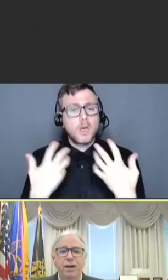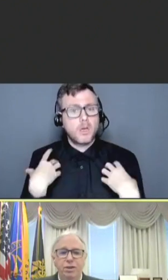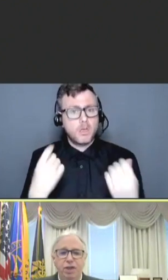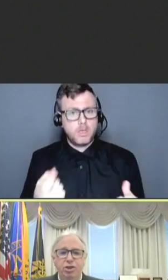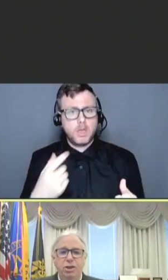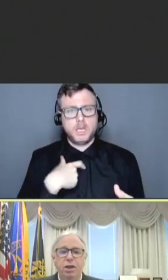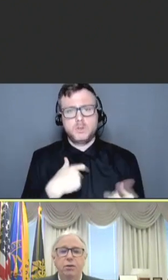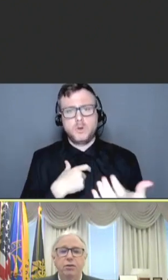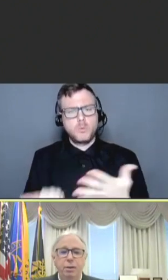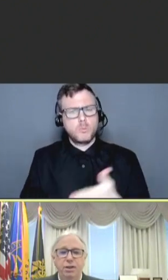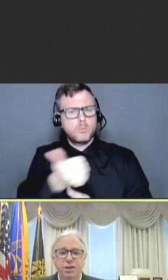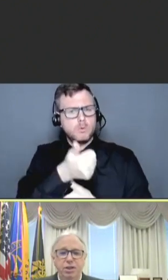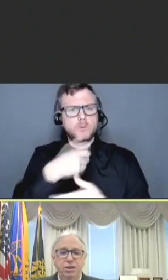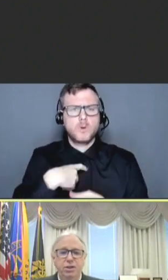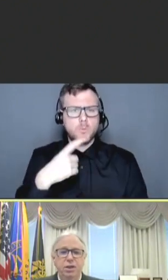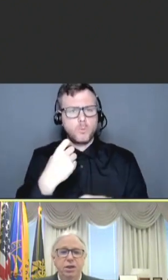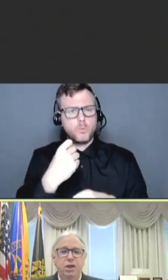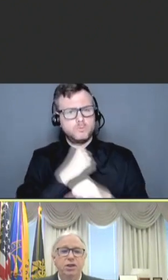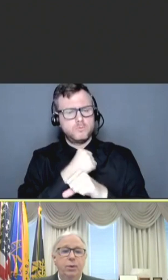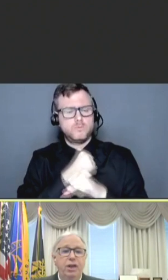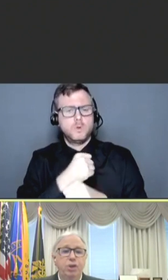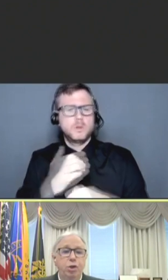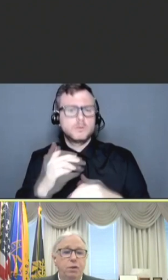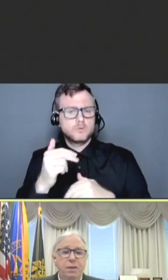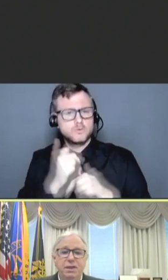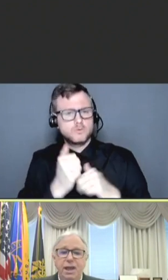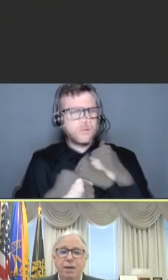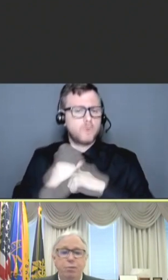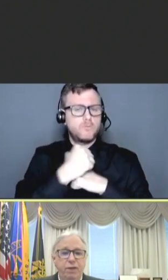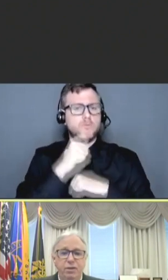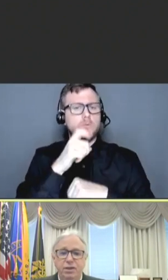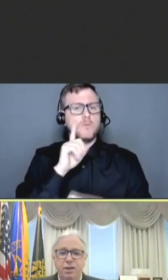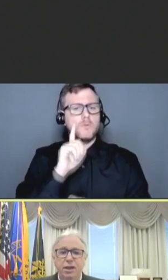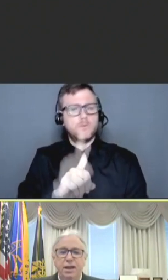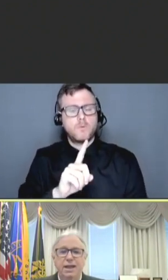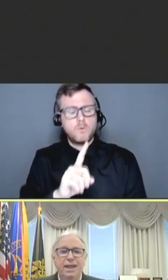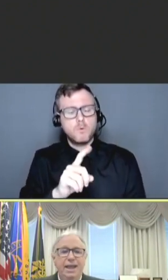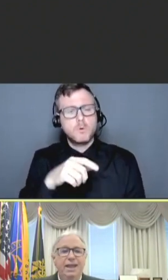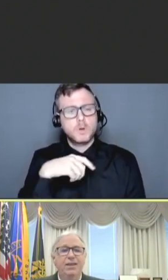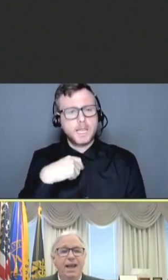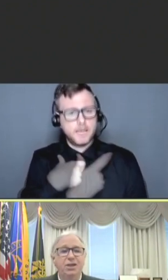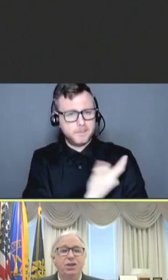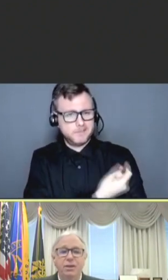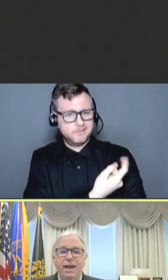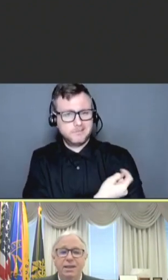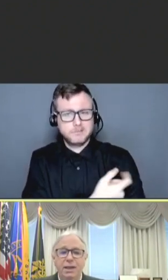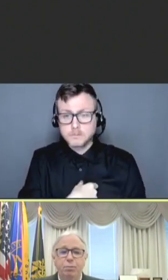foundation for immunizations. So as you heard me say previously, leading the National Vaccine